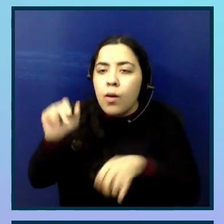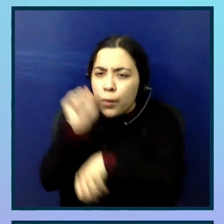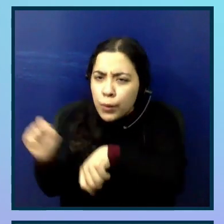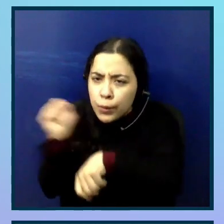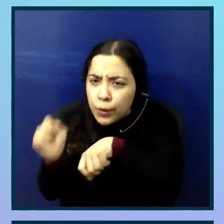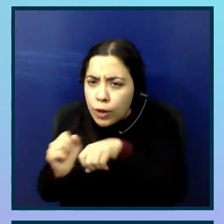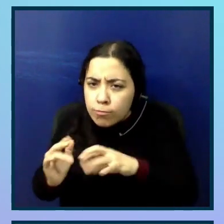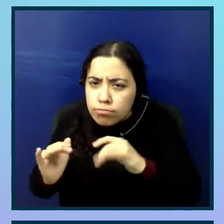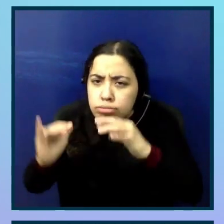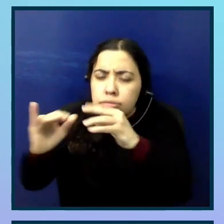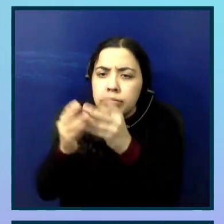Next slide, please.